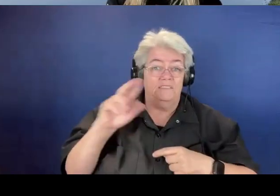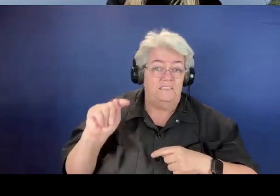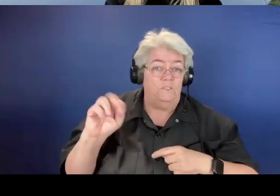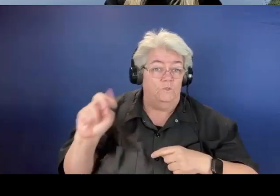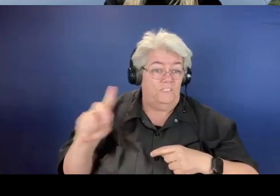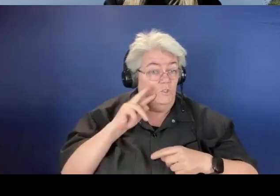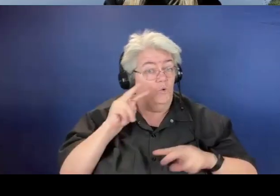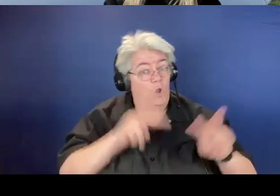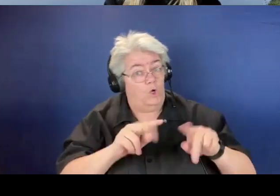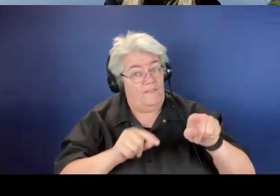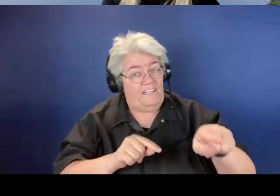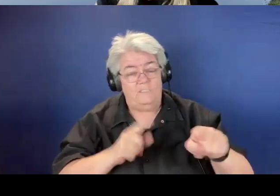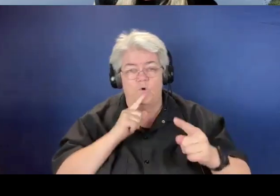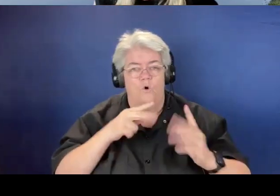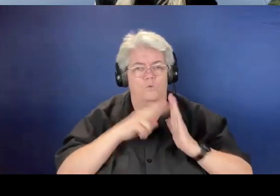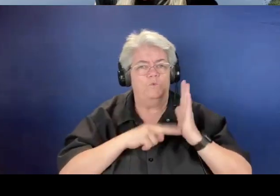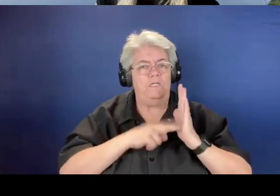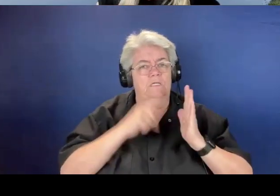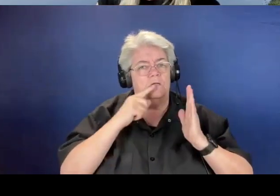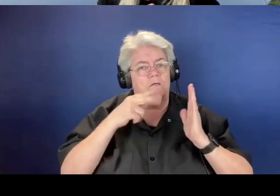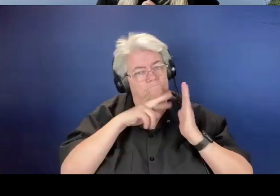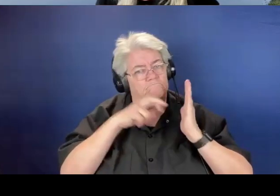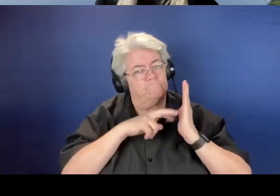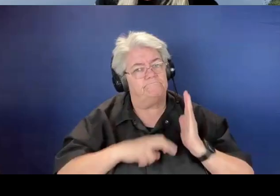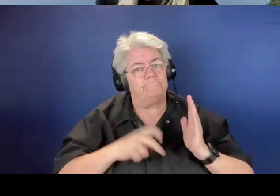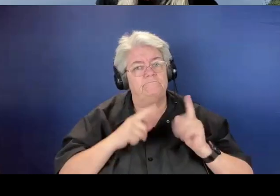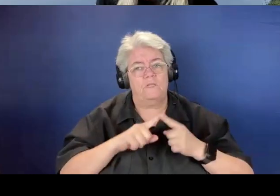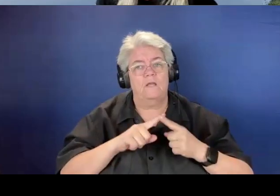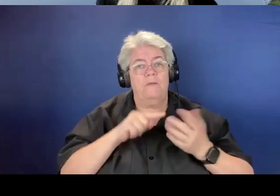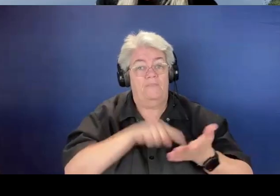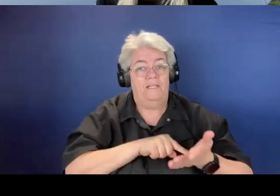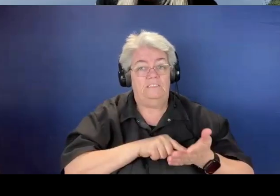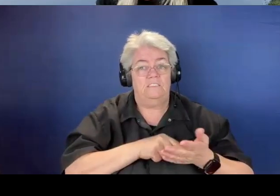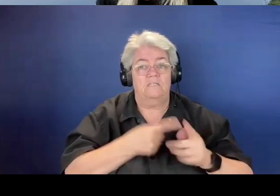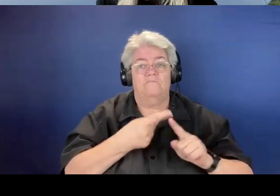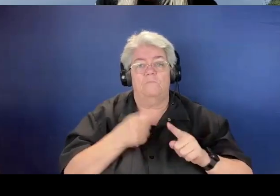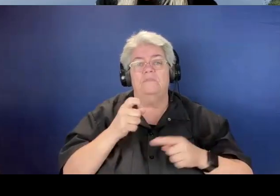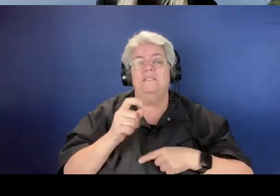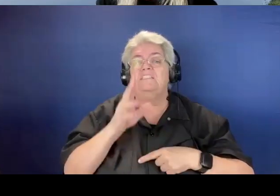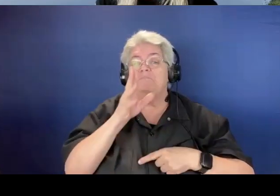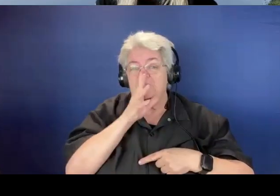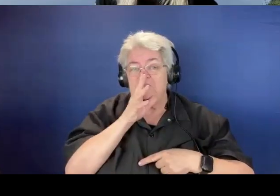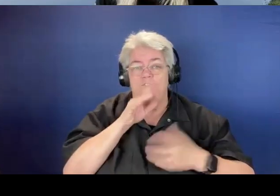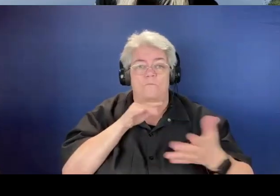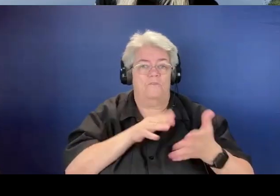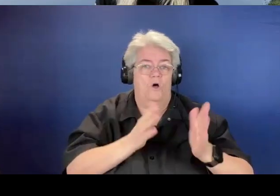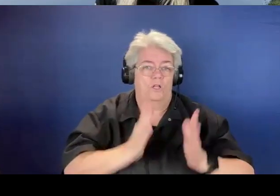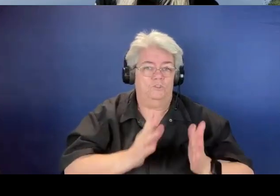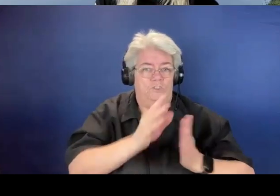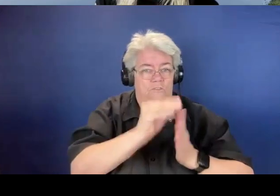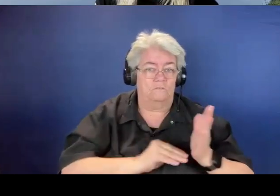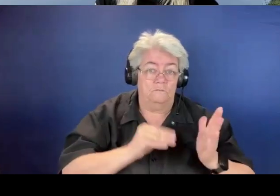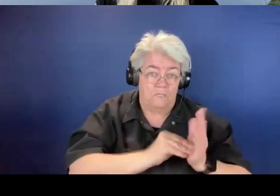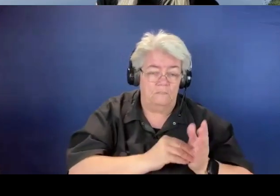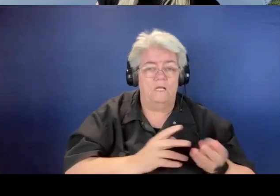might be reading about some of these in the assessment reports that you get from your speech pathologist.